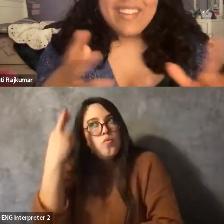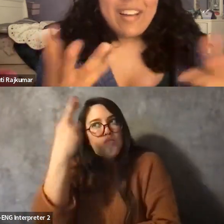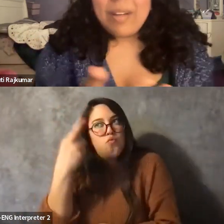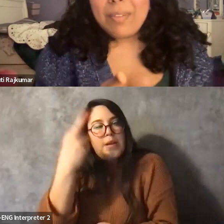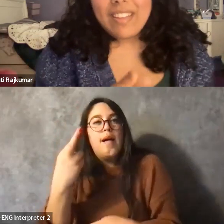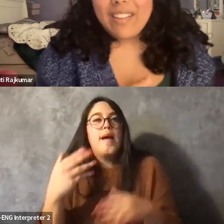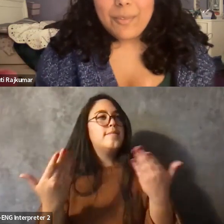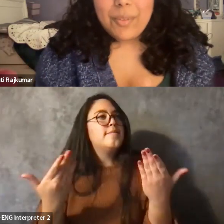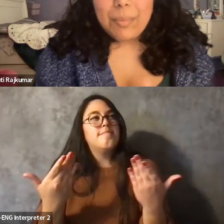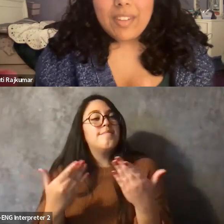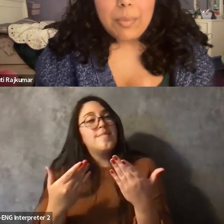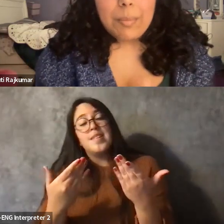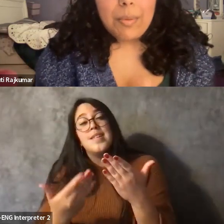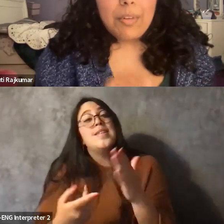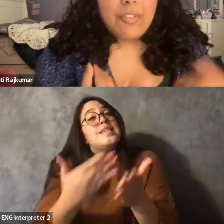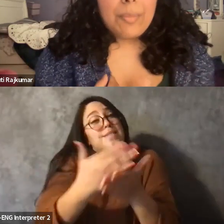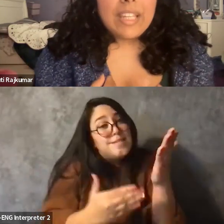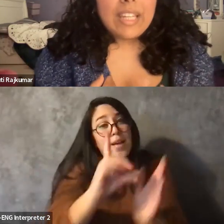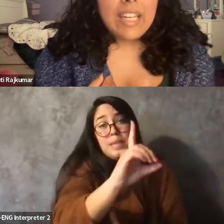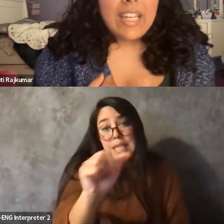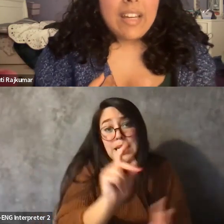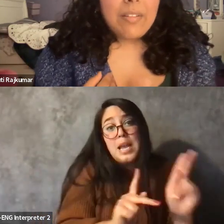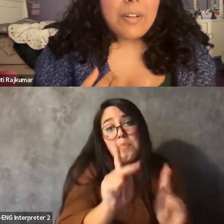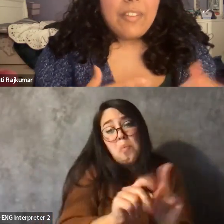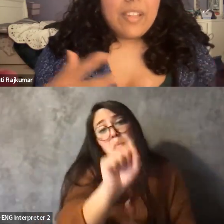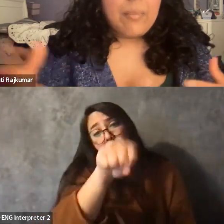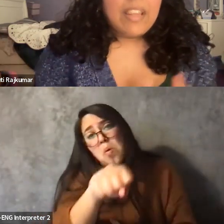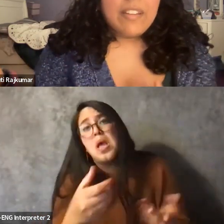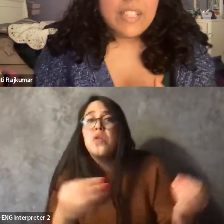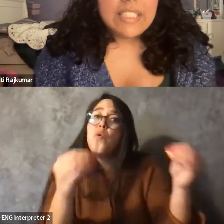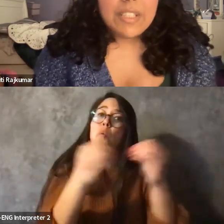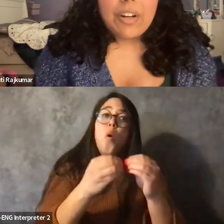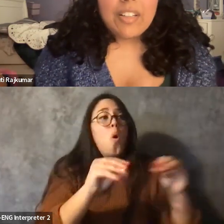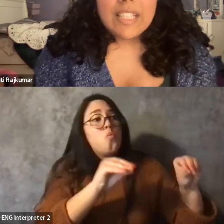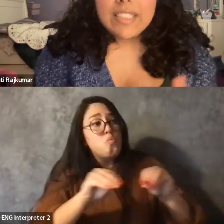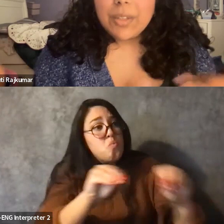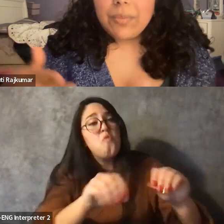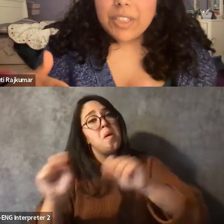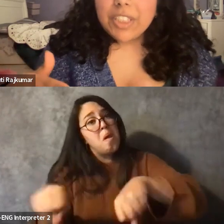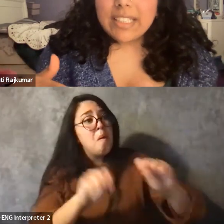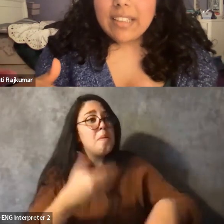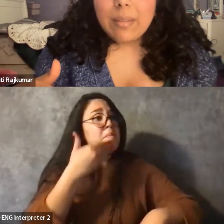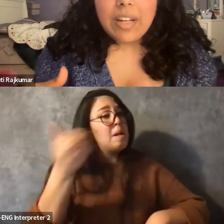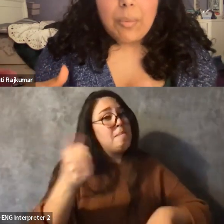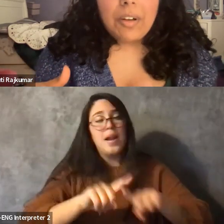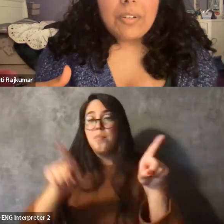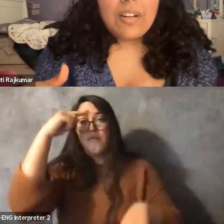like that might be the case for some disabled people, but for me, you know, I feel like my life didn't start until I started rejecting the medical model